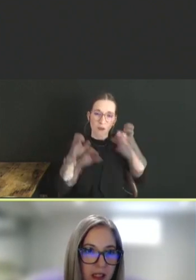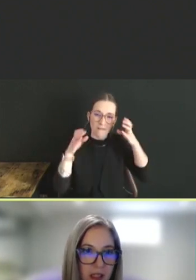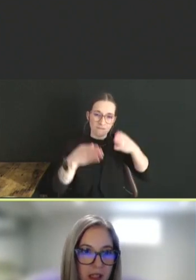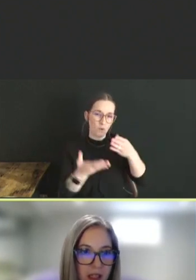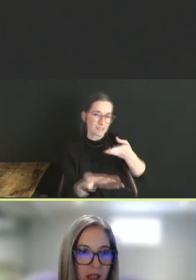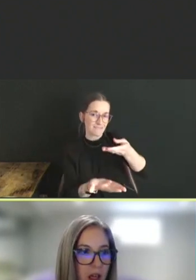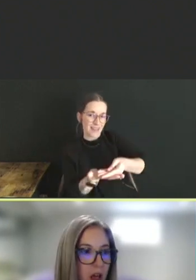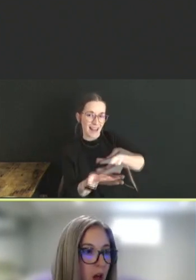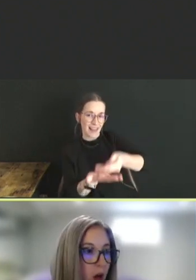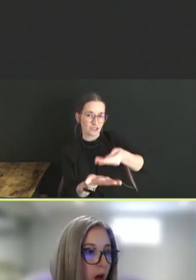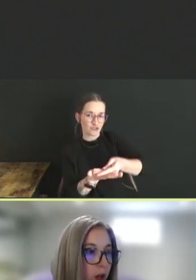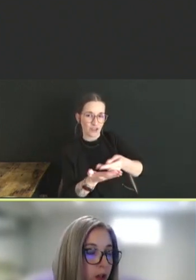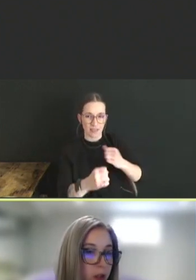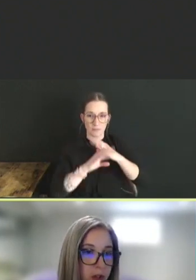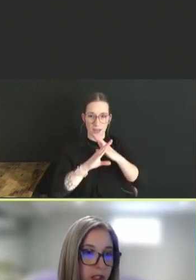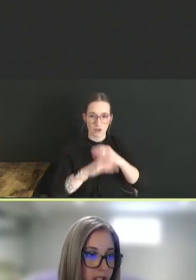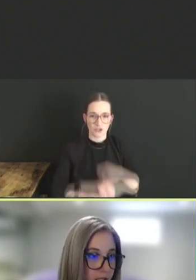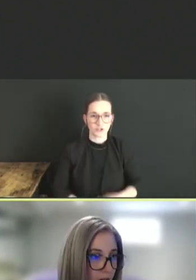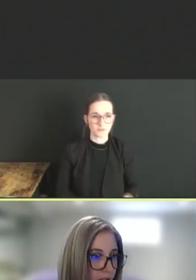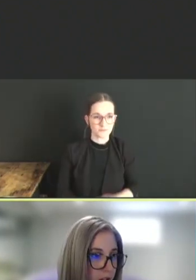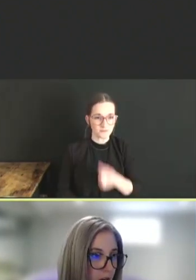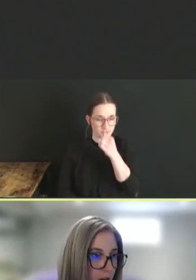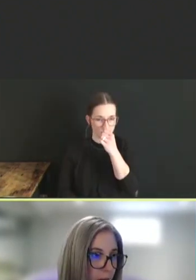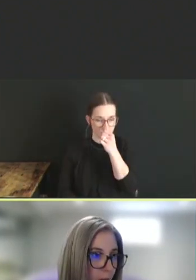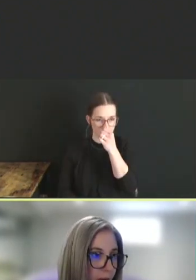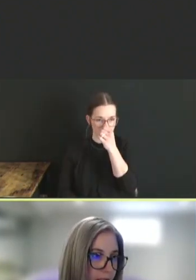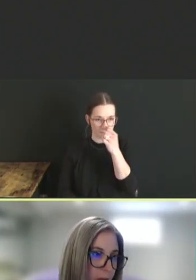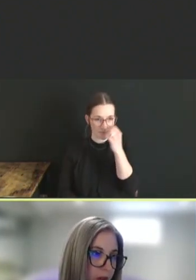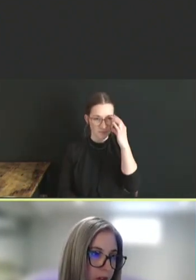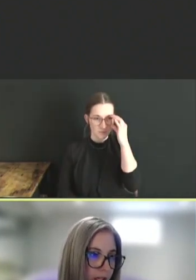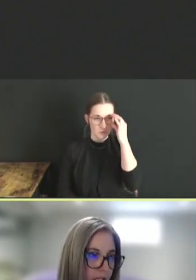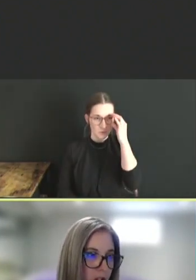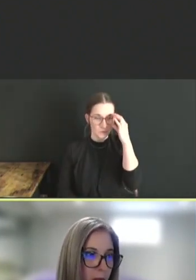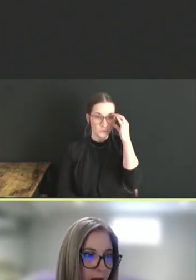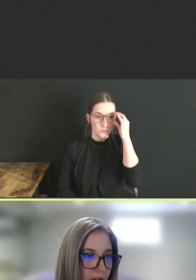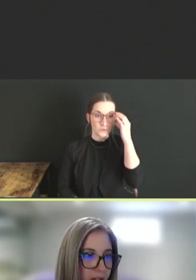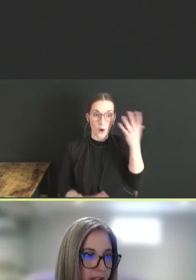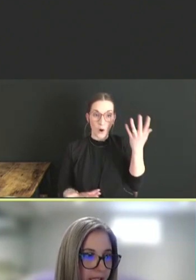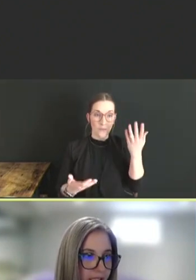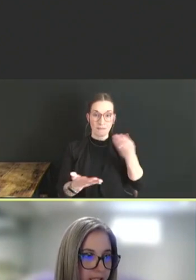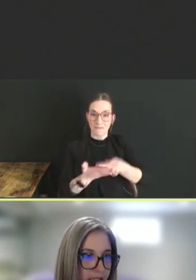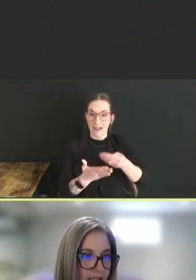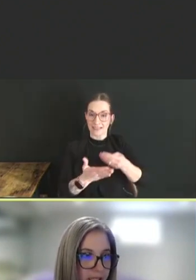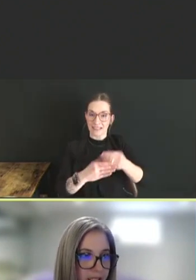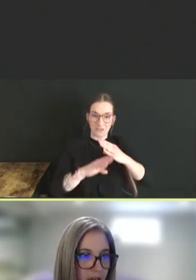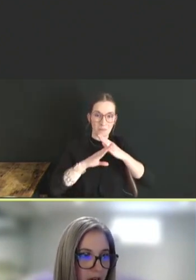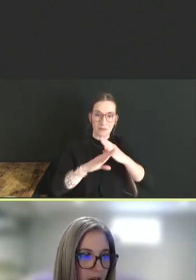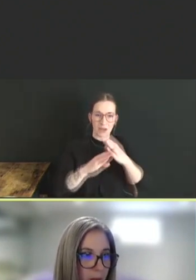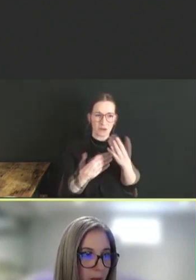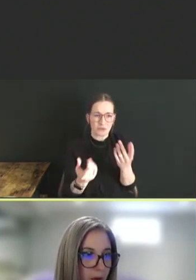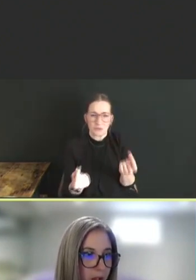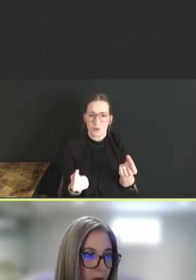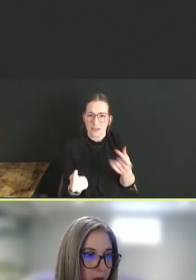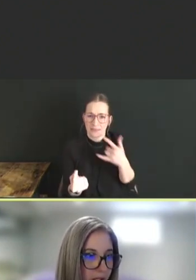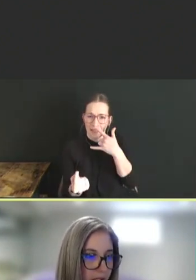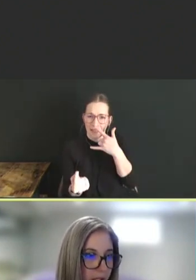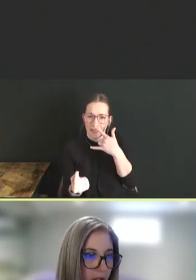So, just to kind of talk about where some of those financial barriers exist, you know,